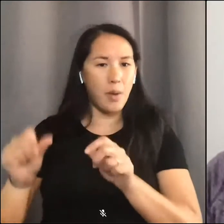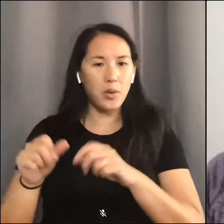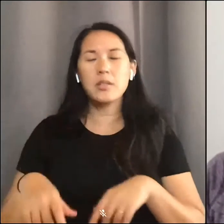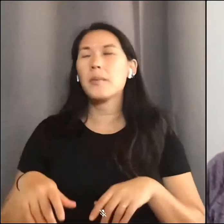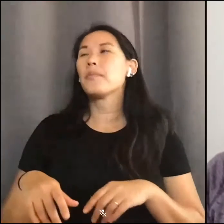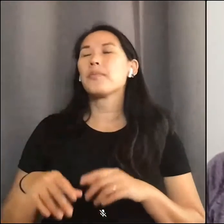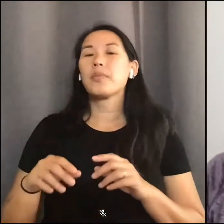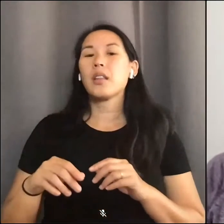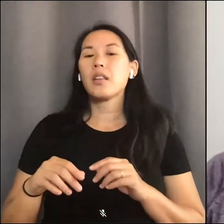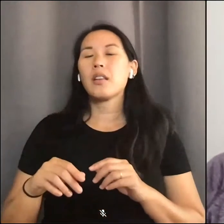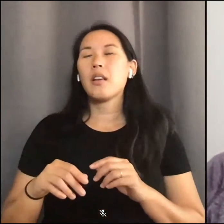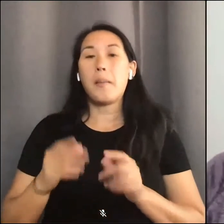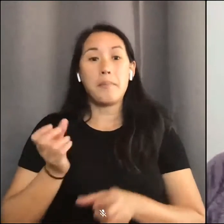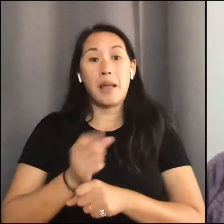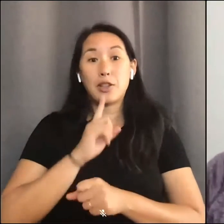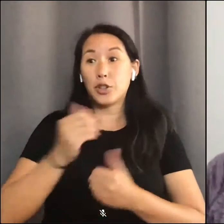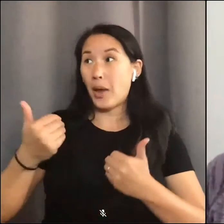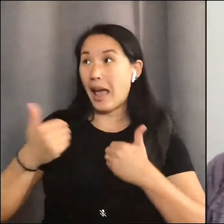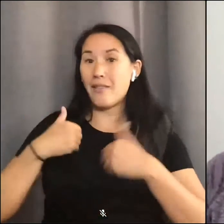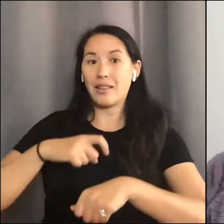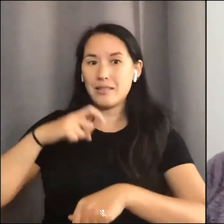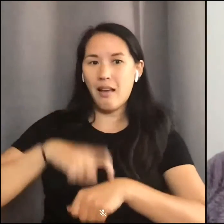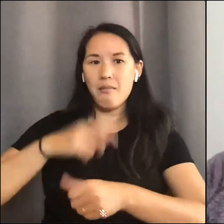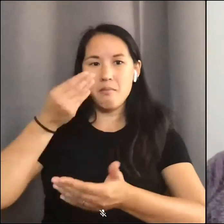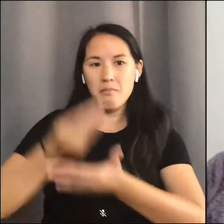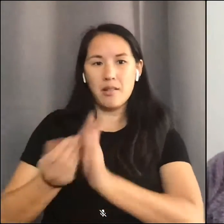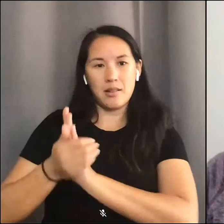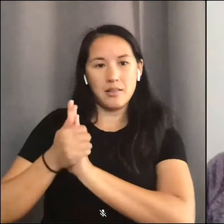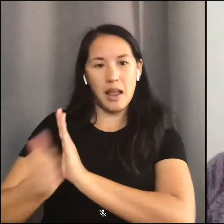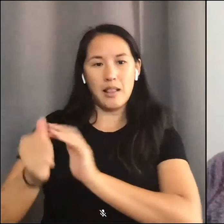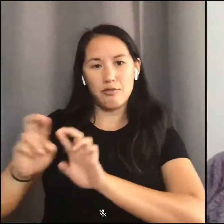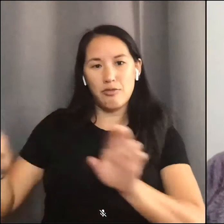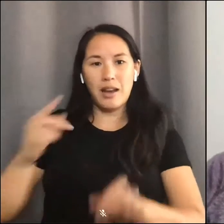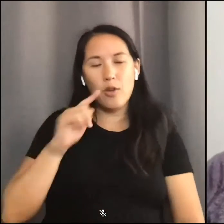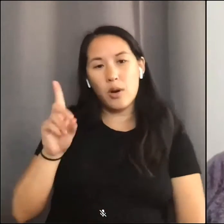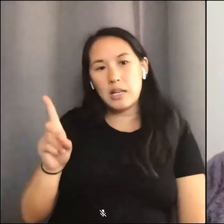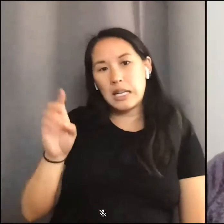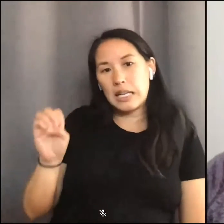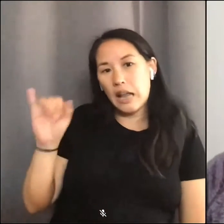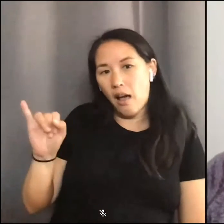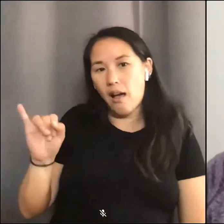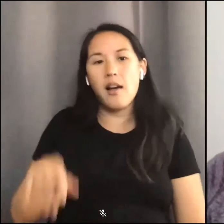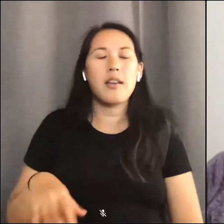allocate resources time money talent to dei the people heading up dei the people who are